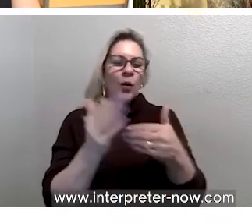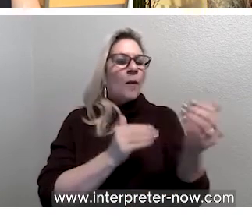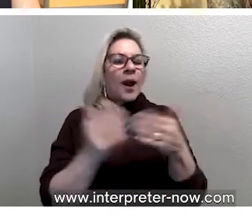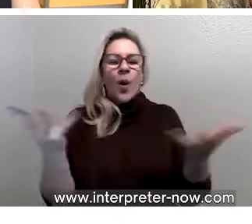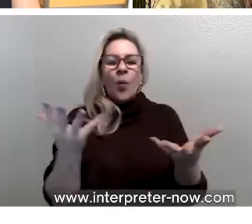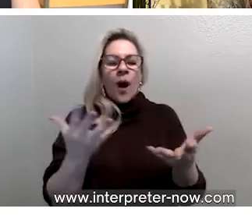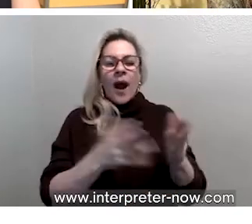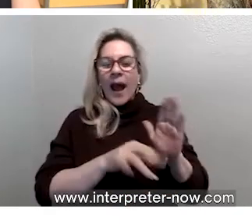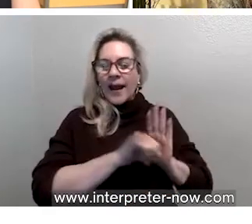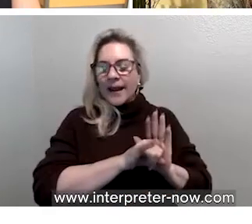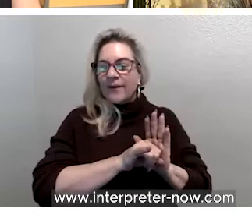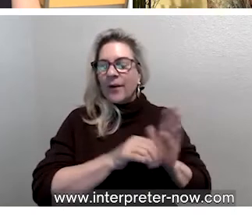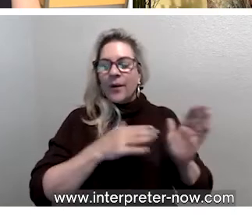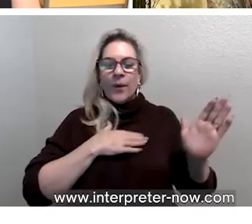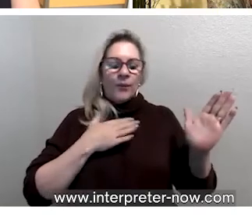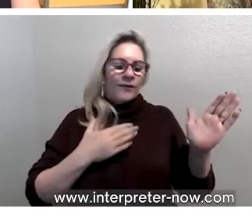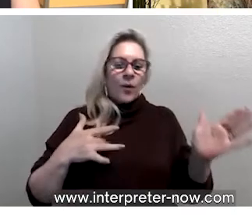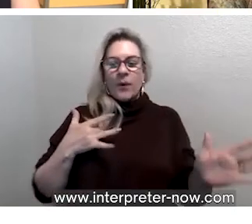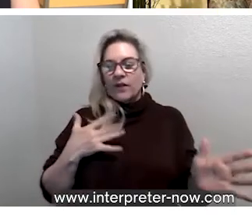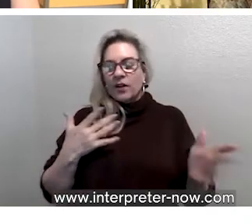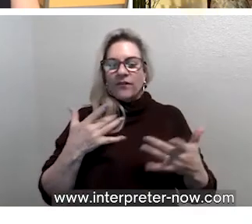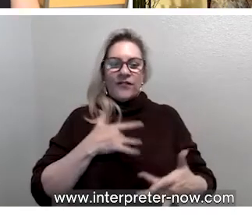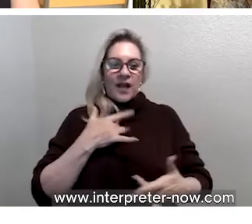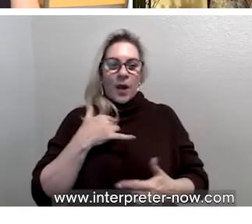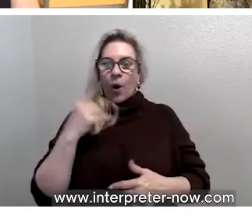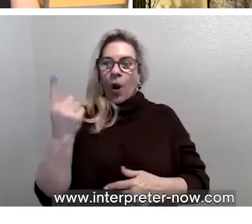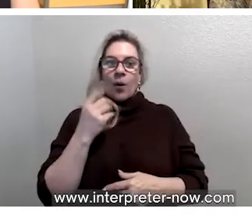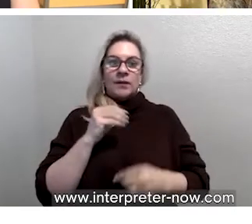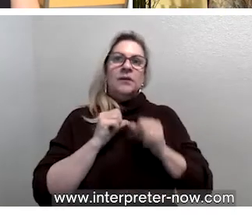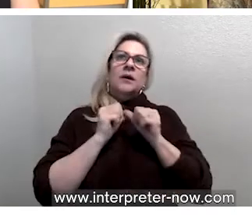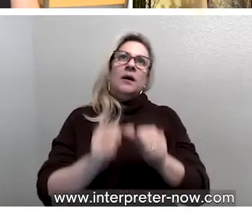privilege, or marginalized, to feel like we are in constant competition with each other.